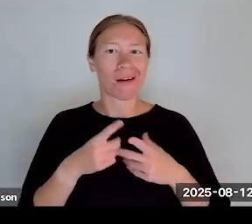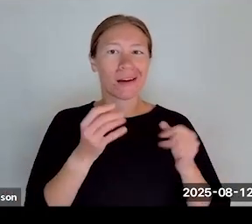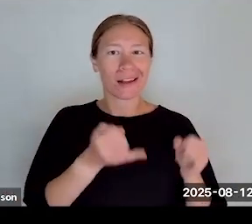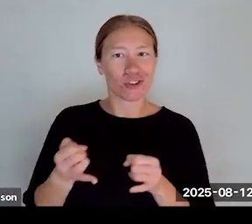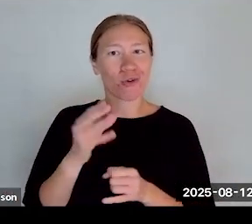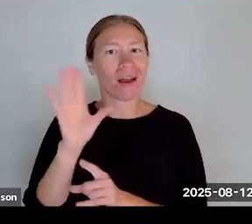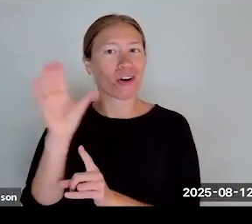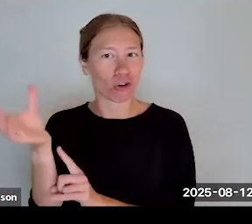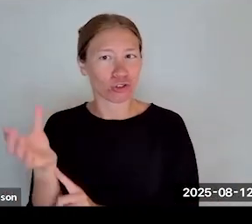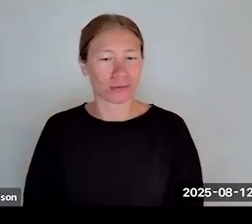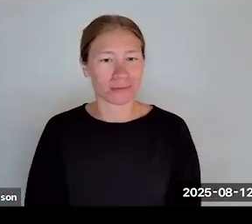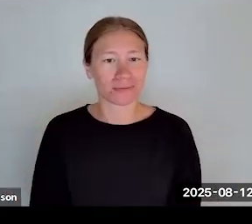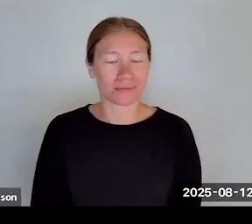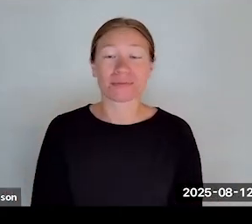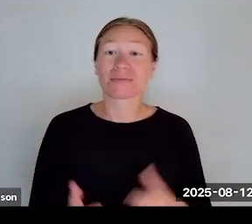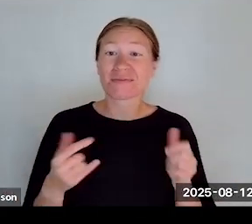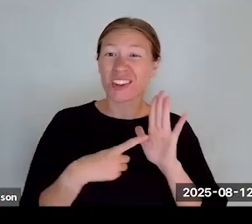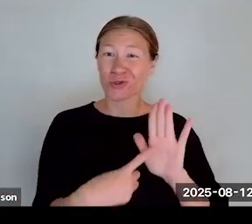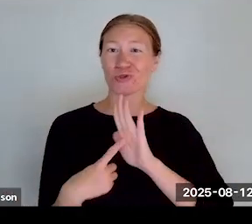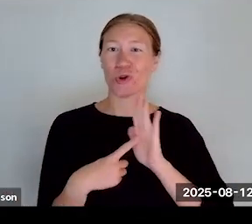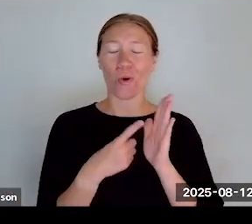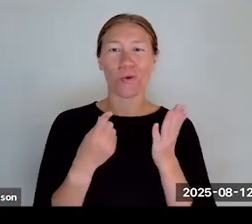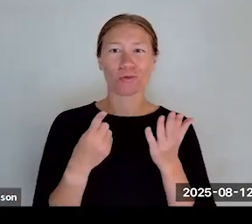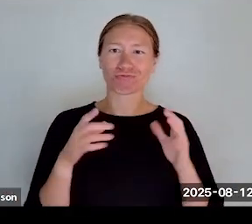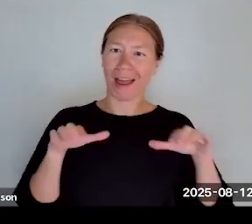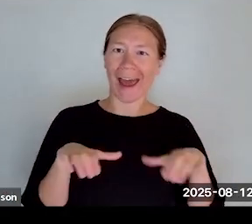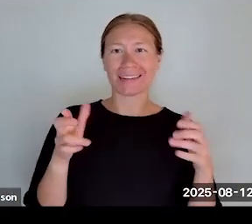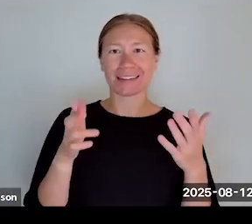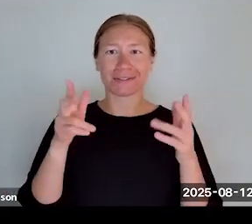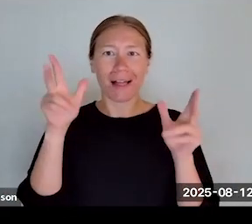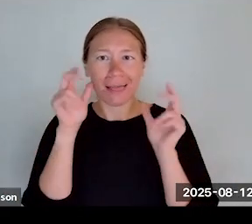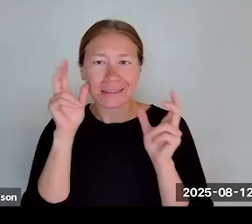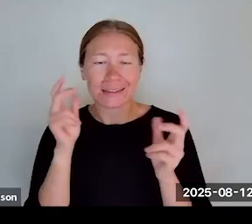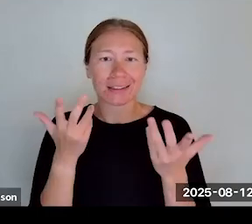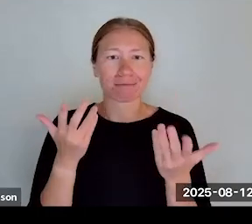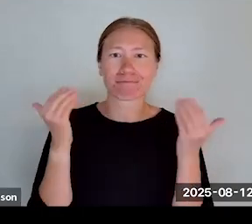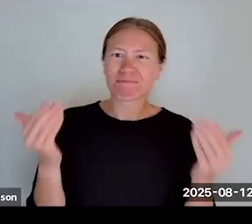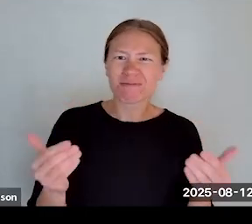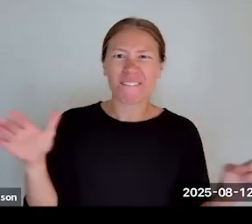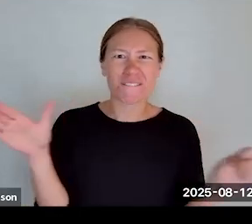Model active listening. Demonstrate active listening by giving your full attention to the speaker.